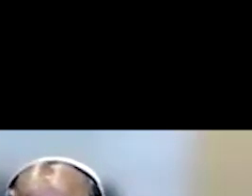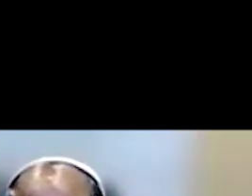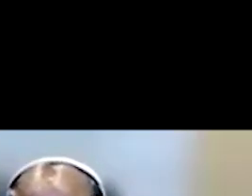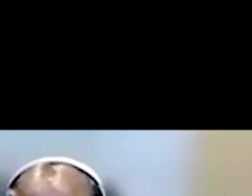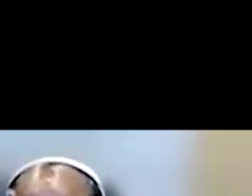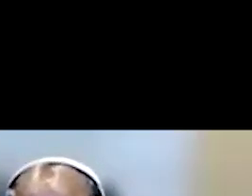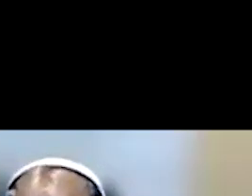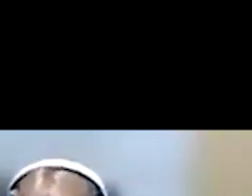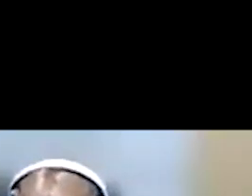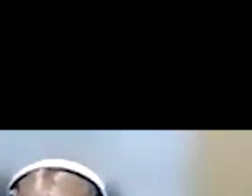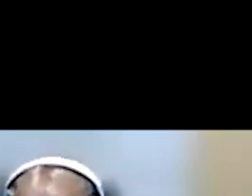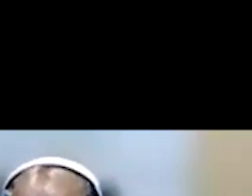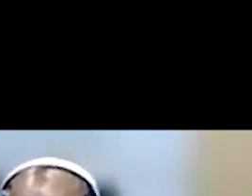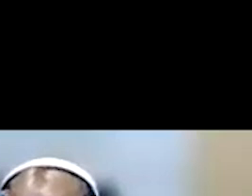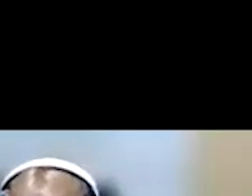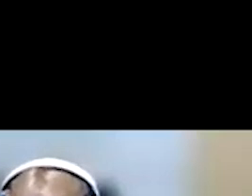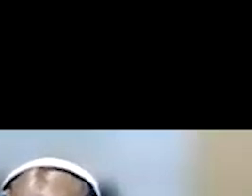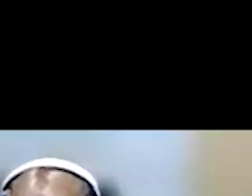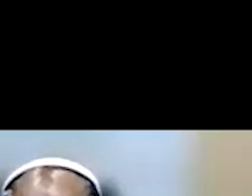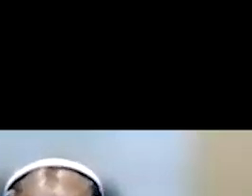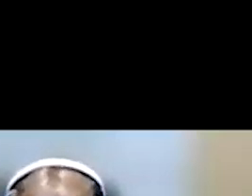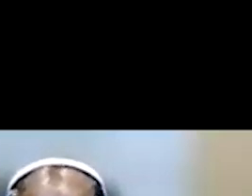So I hope that answers that question.